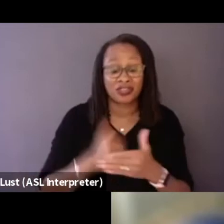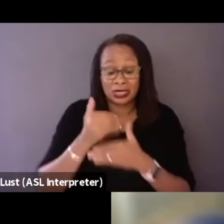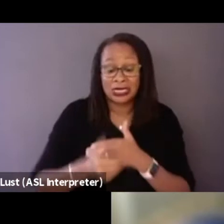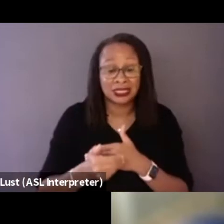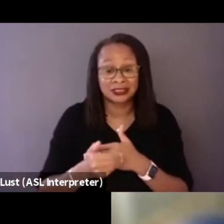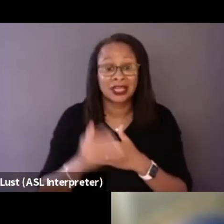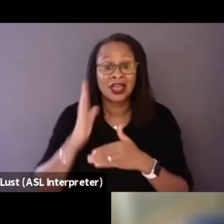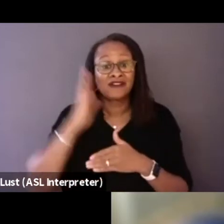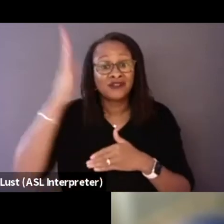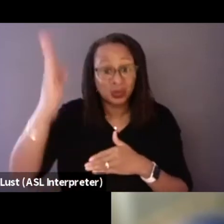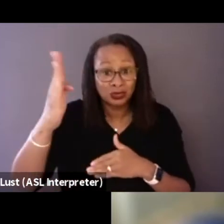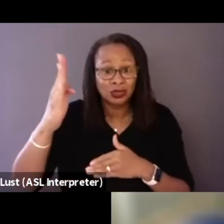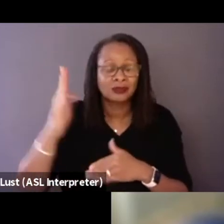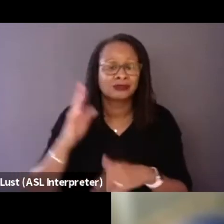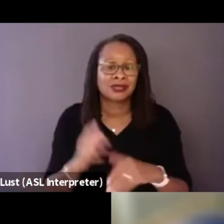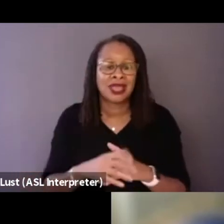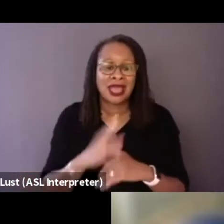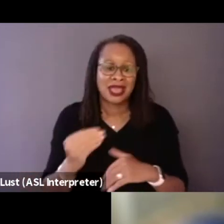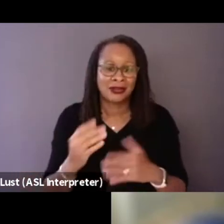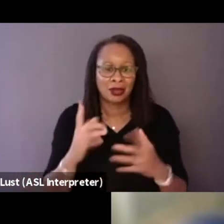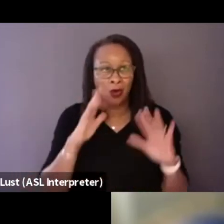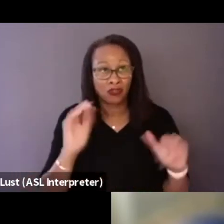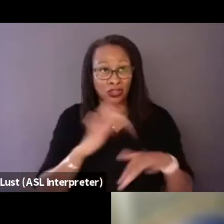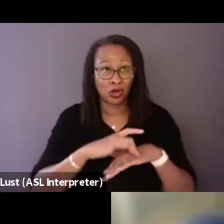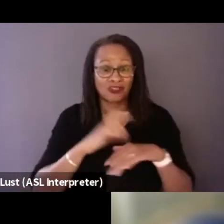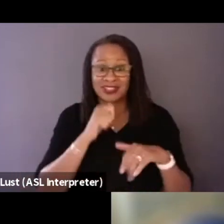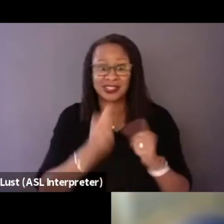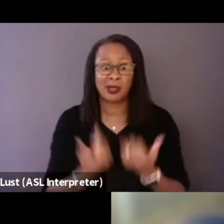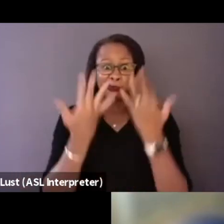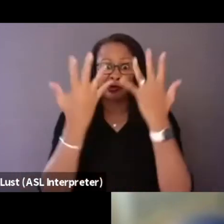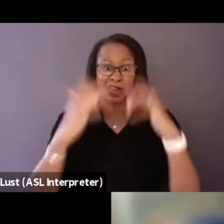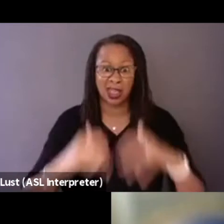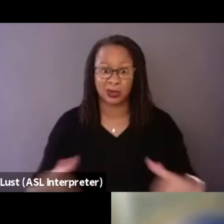And hopefully our Earth doesn't burn down as it is right now.